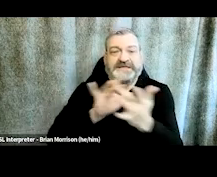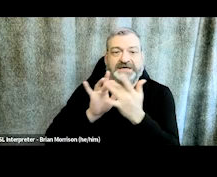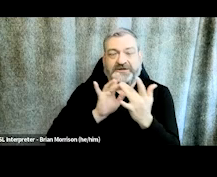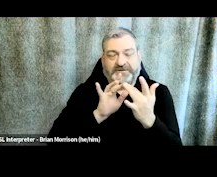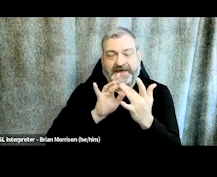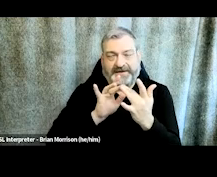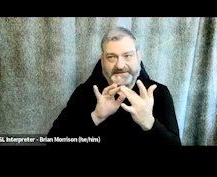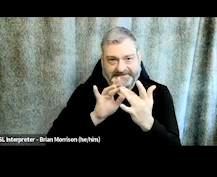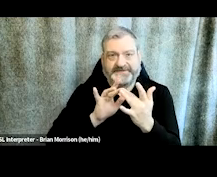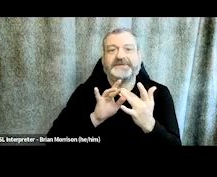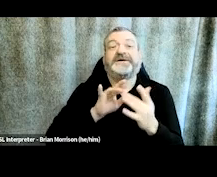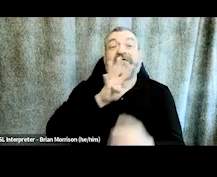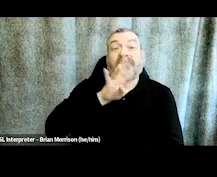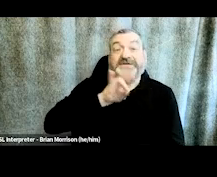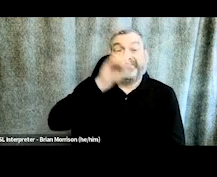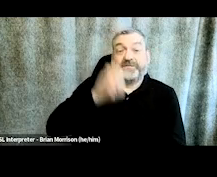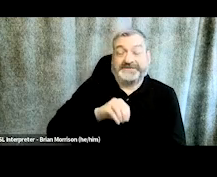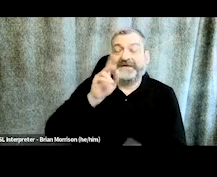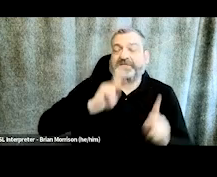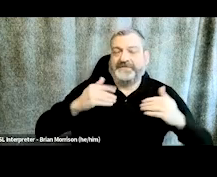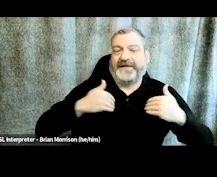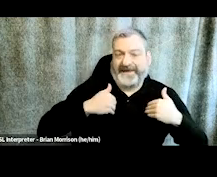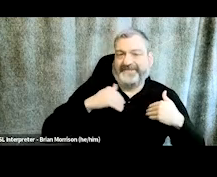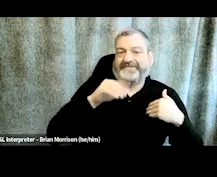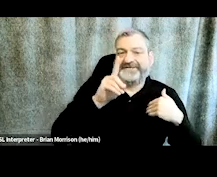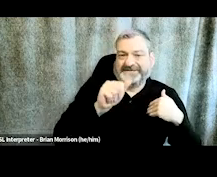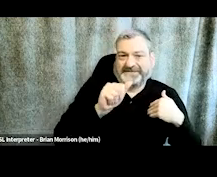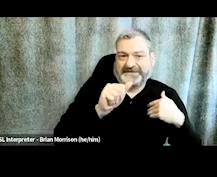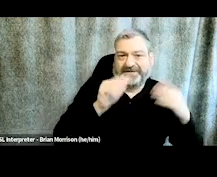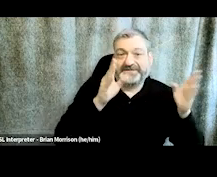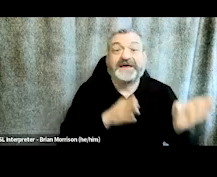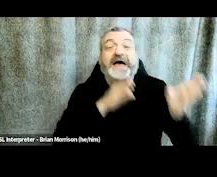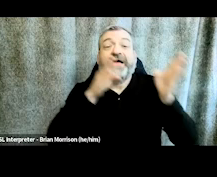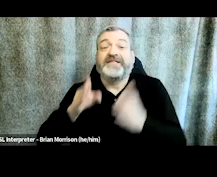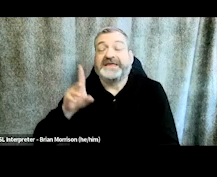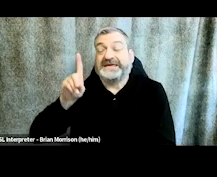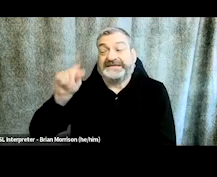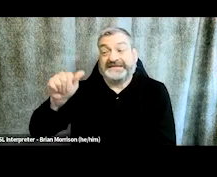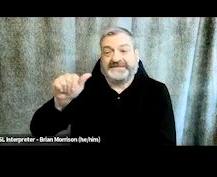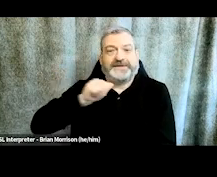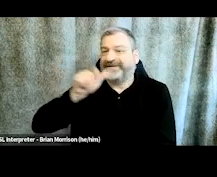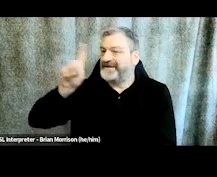And finally, that disabilities aren't just physical, they come in a variety of areas. Mike touched on this,